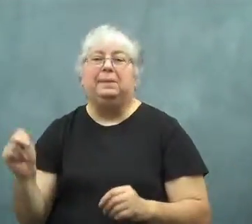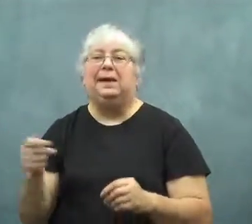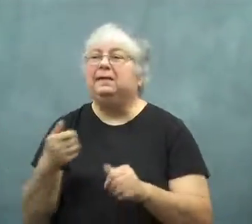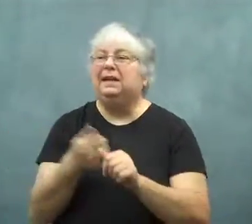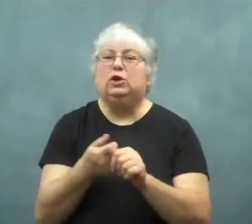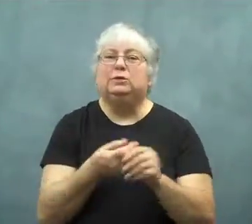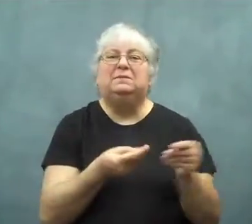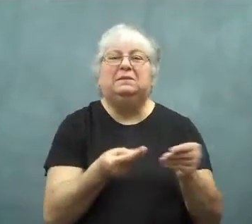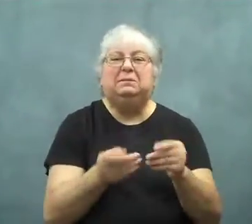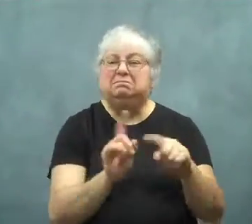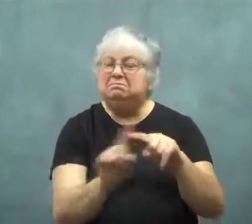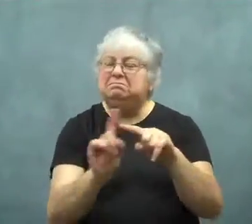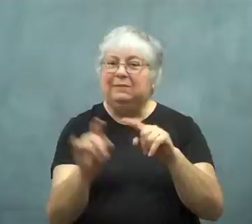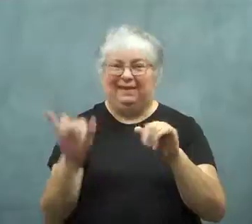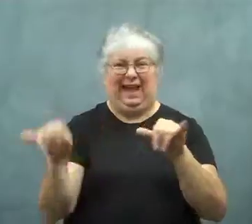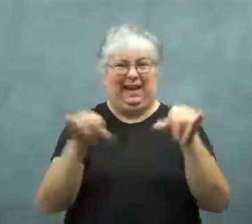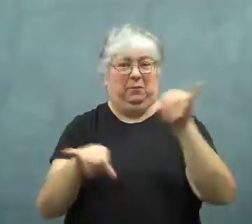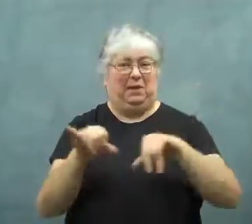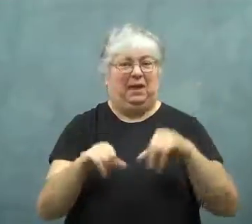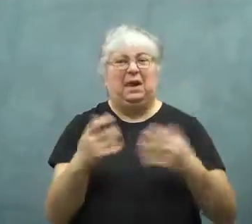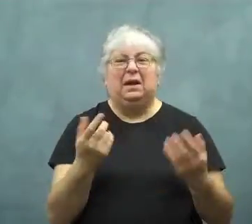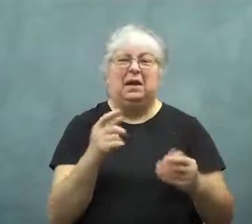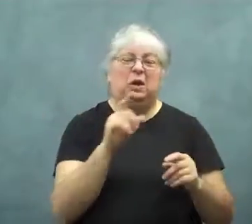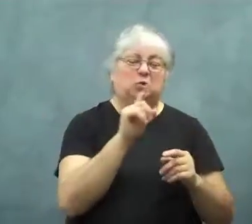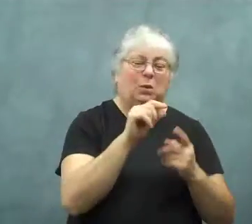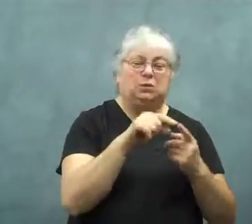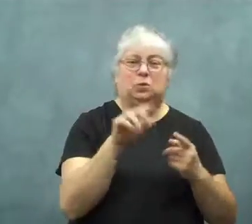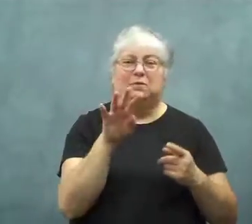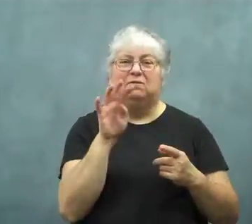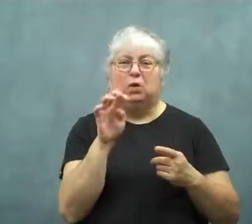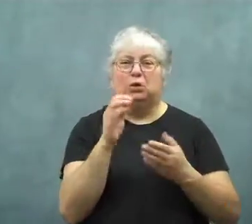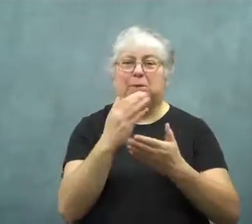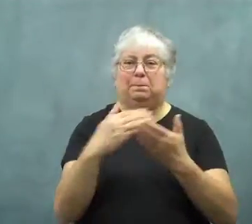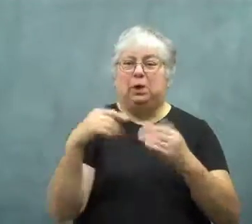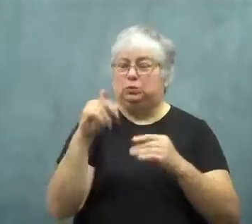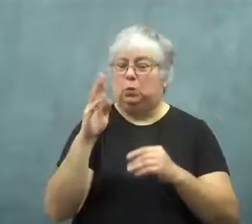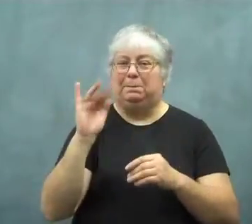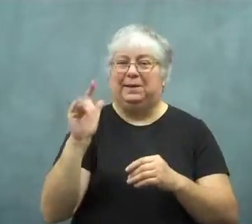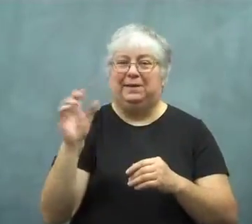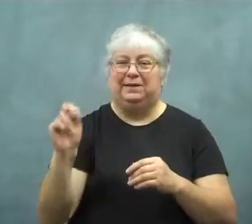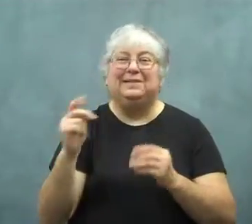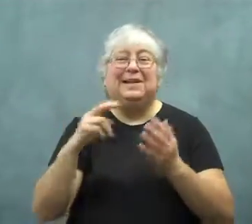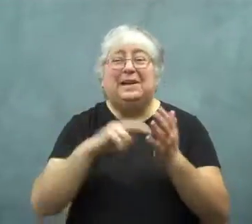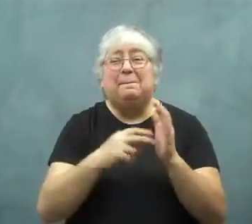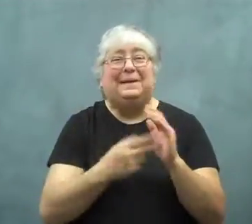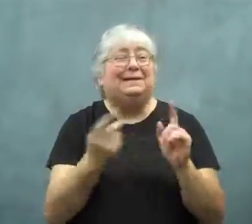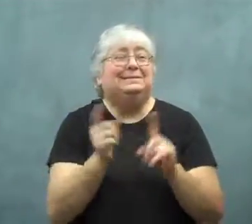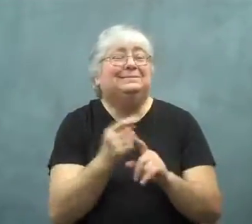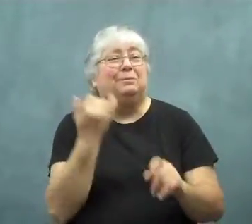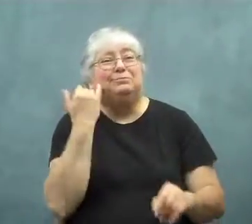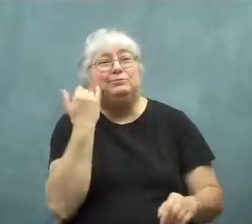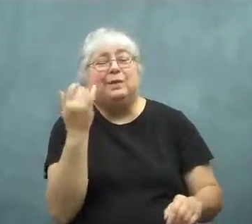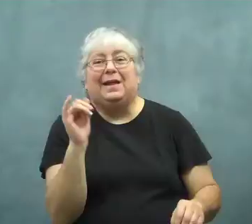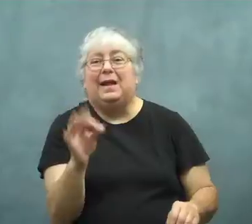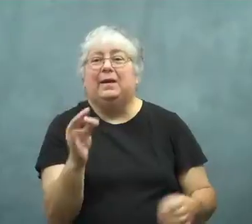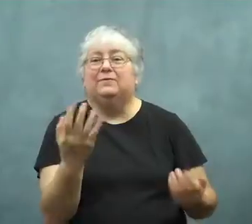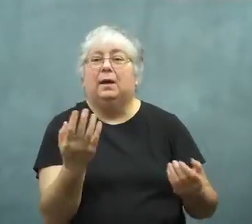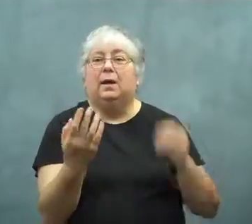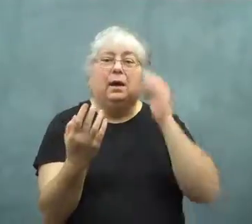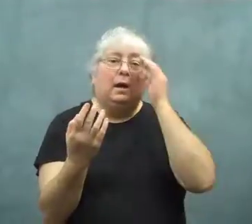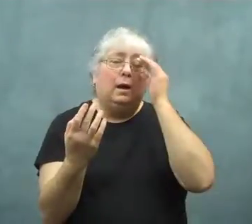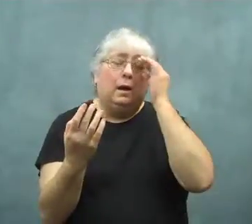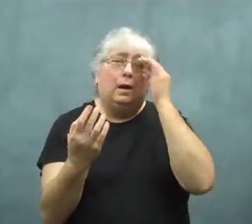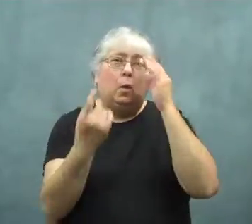He fed each hive a concentration of the chemical,